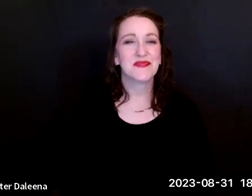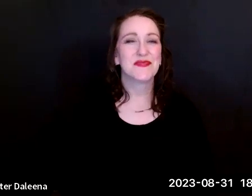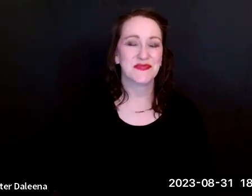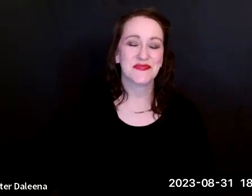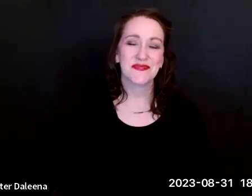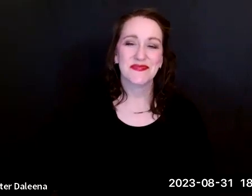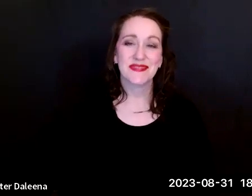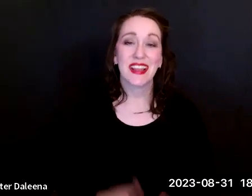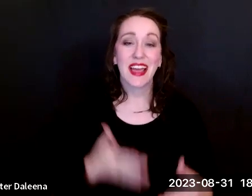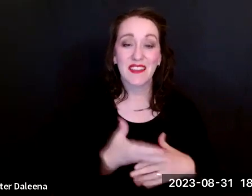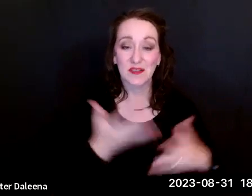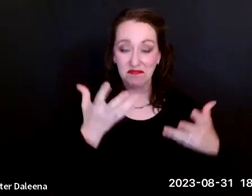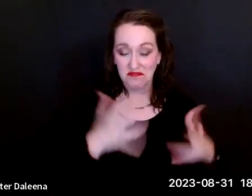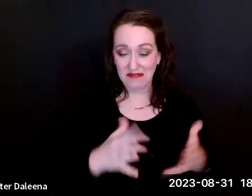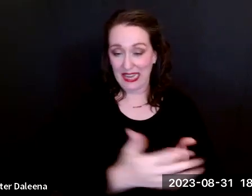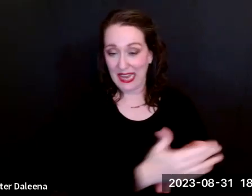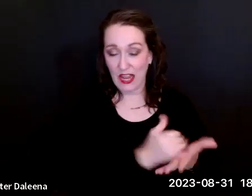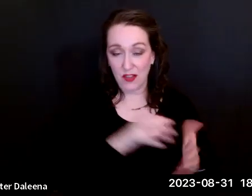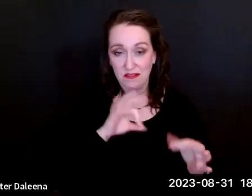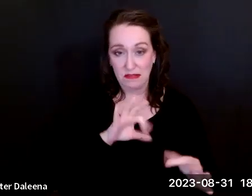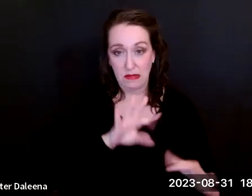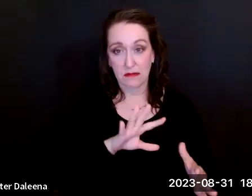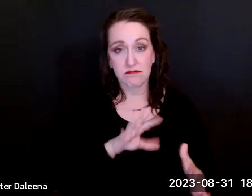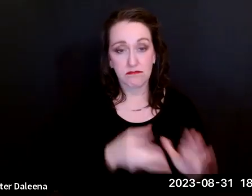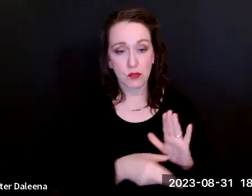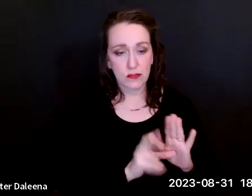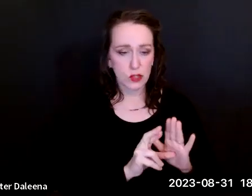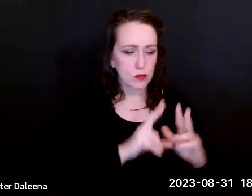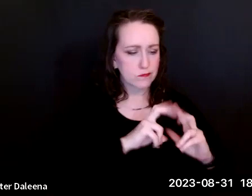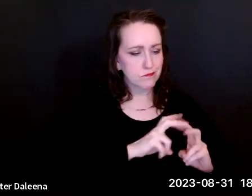after we have gathered your feedback we will review and analyze the results and